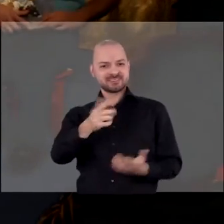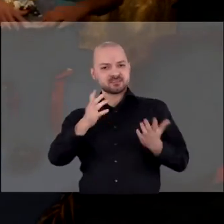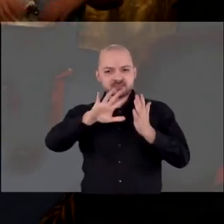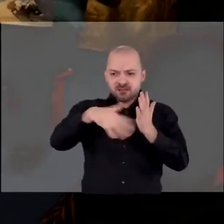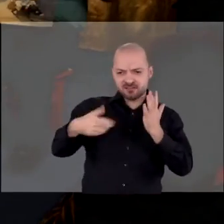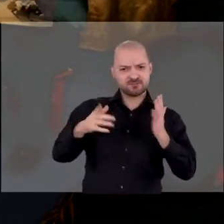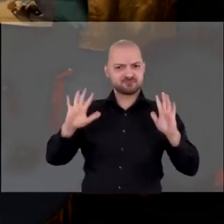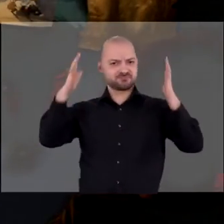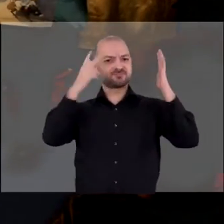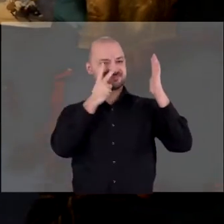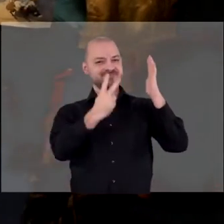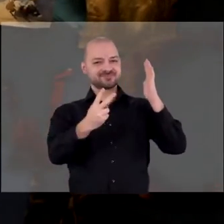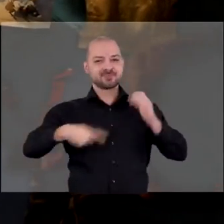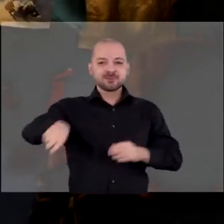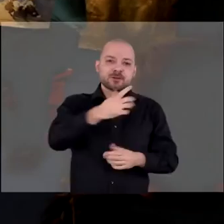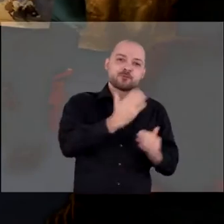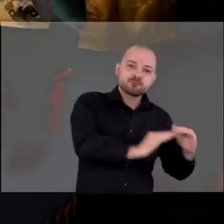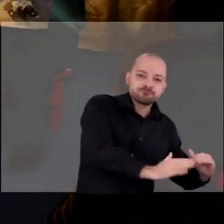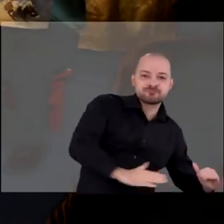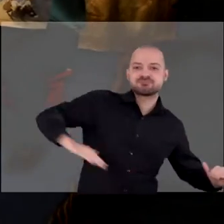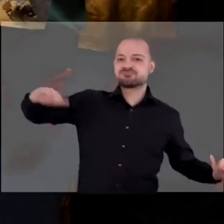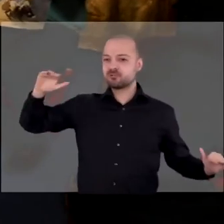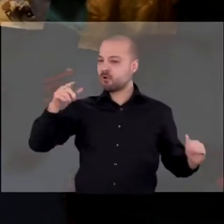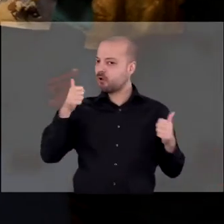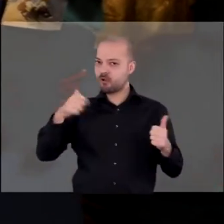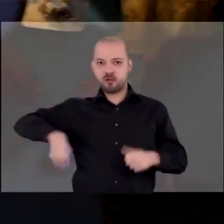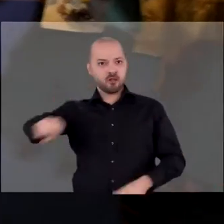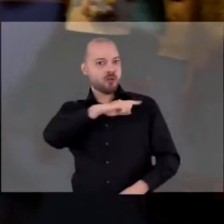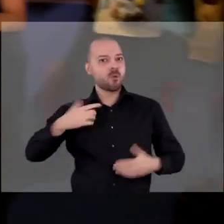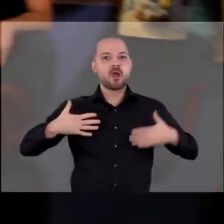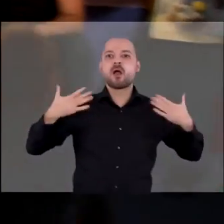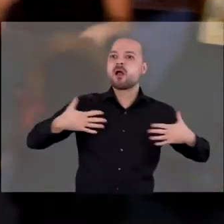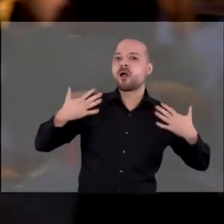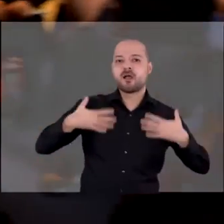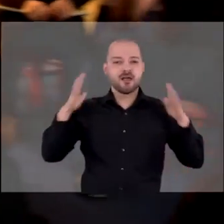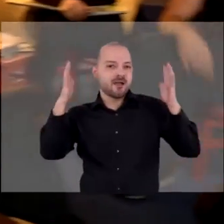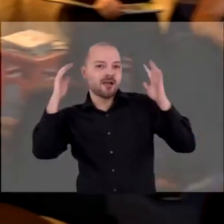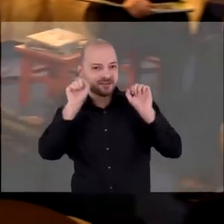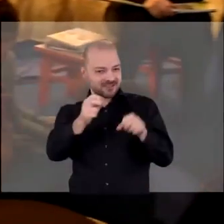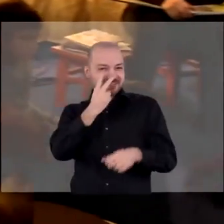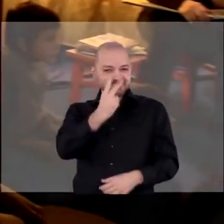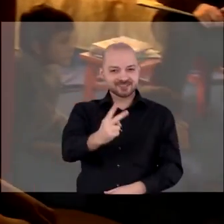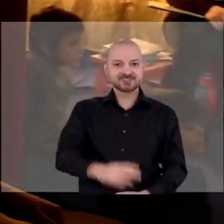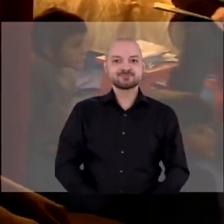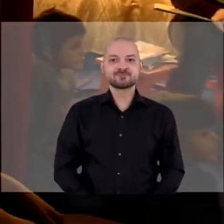The applause in sign language says it all - the “Lesezeichen” event is a hit with both young and old.